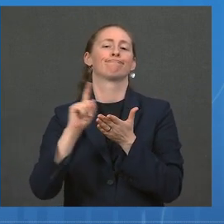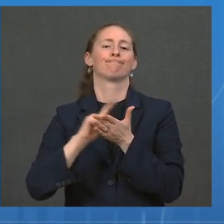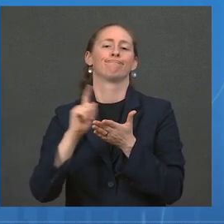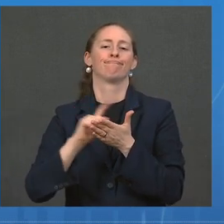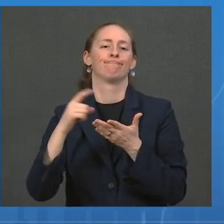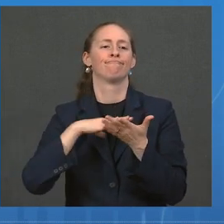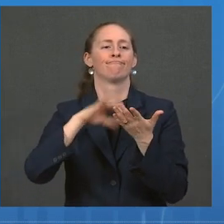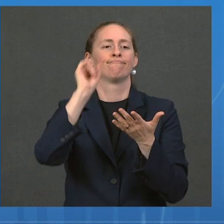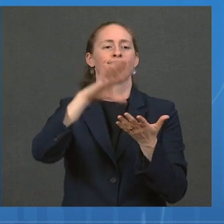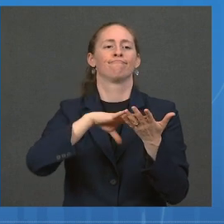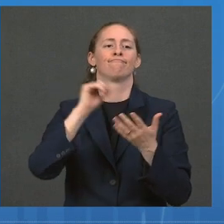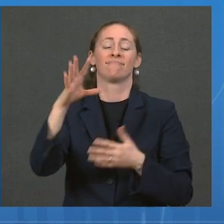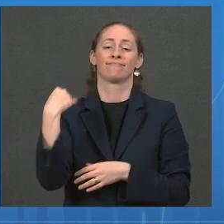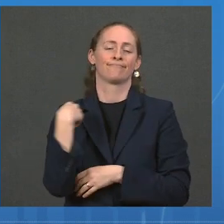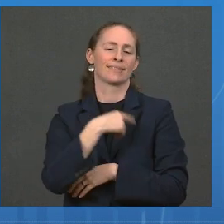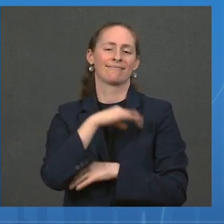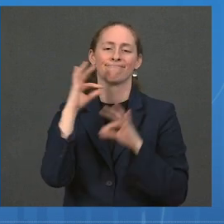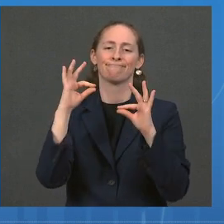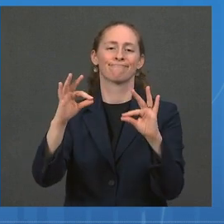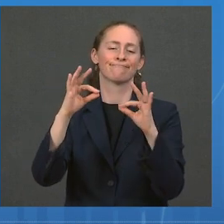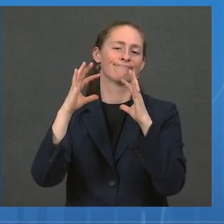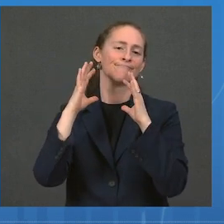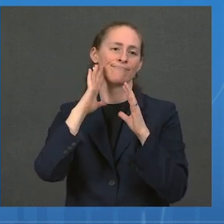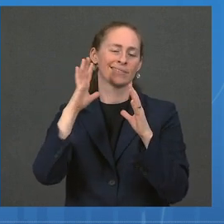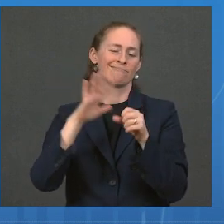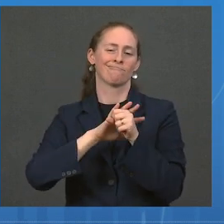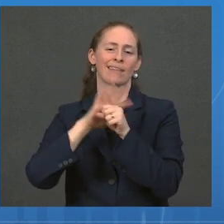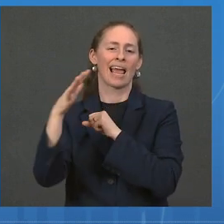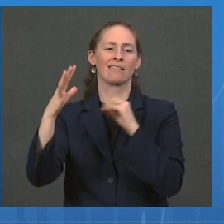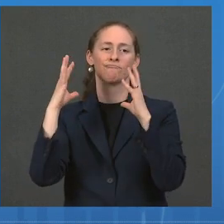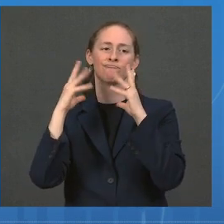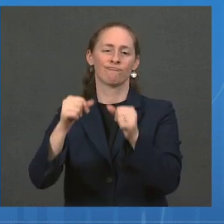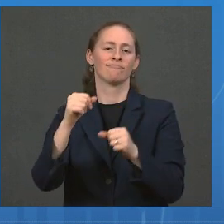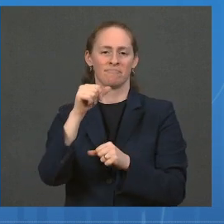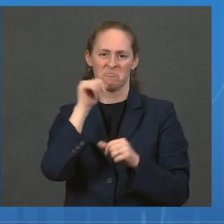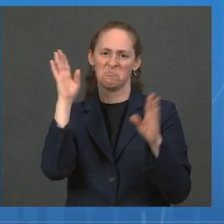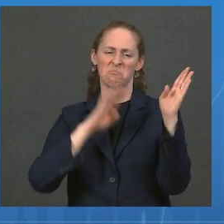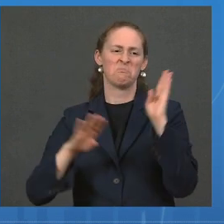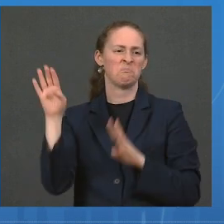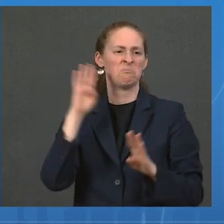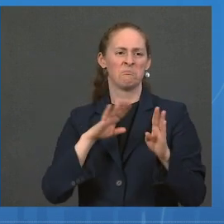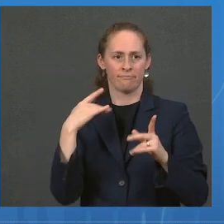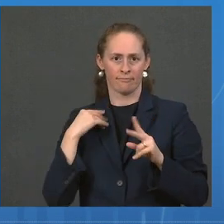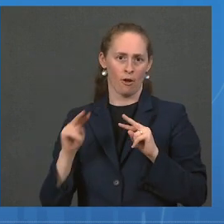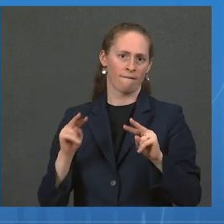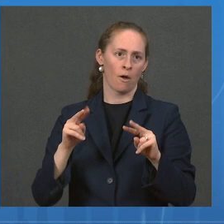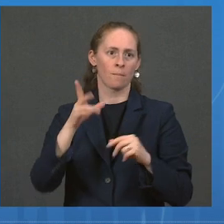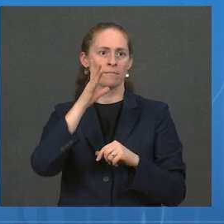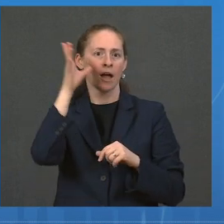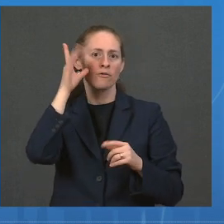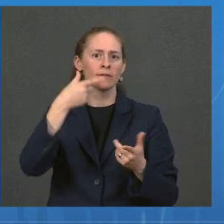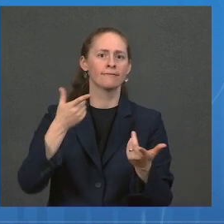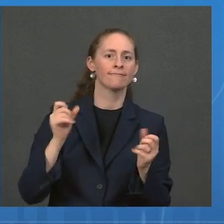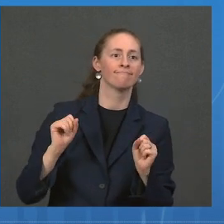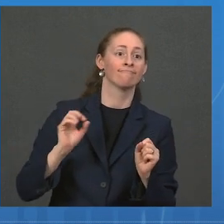So, the bottom line is: There will be plenty of supply. And we look forward to parents having the opportunity to vaccinate their kids,